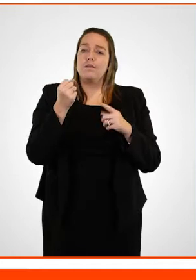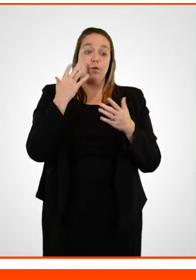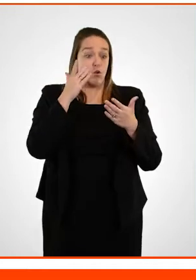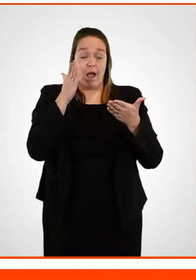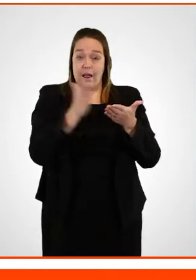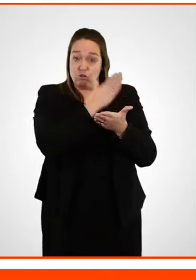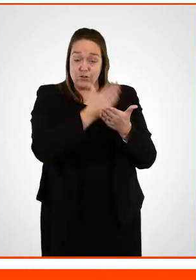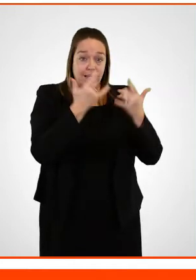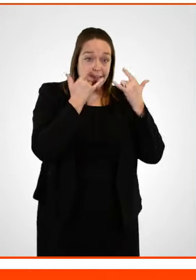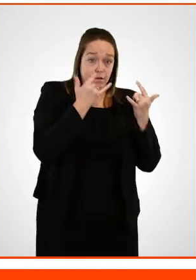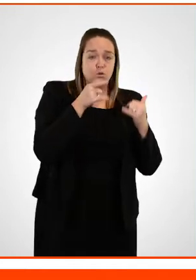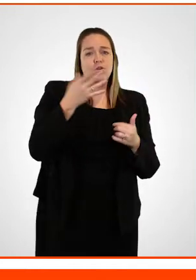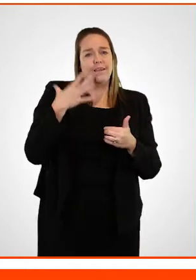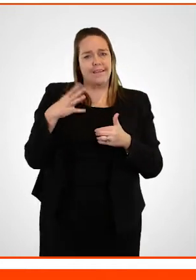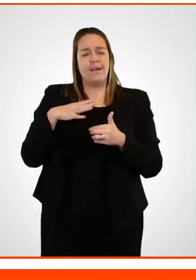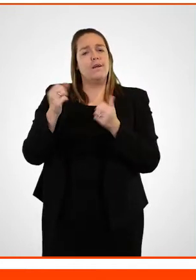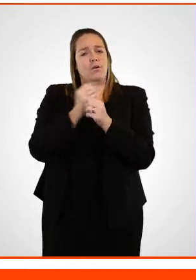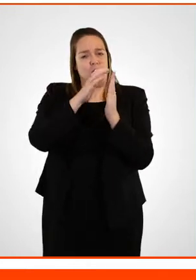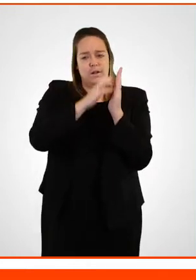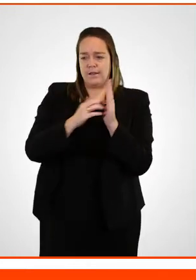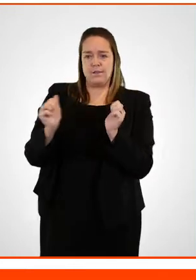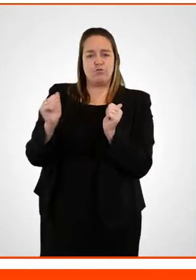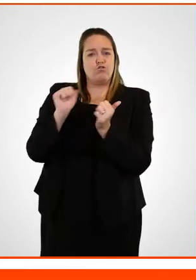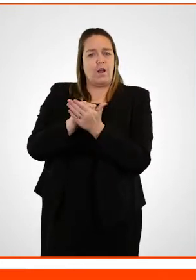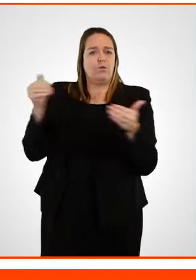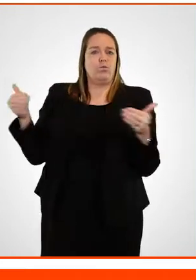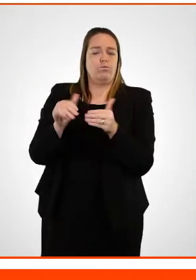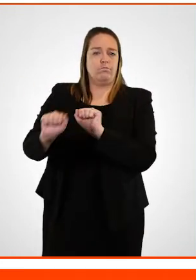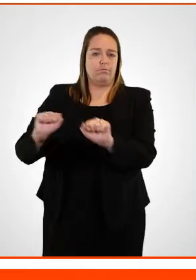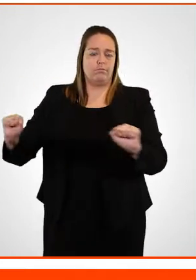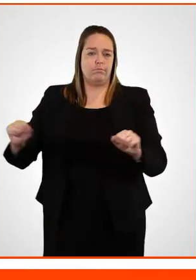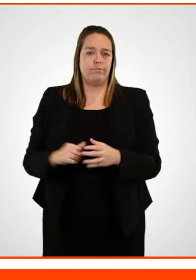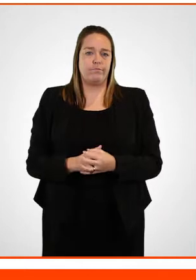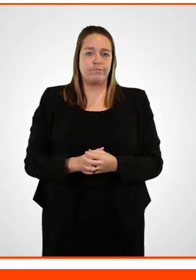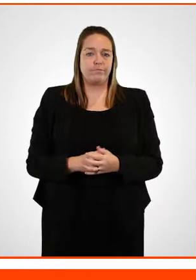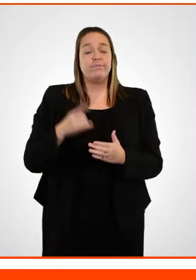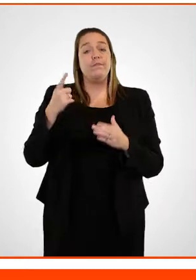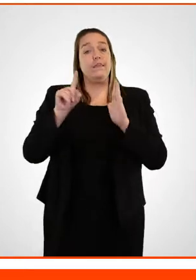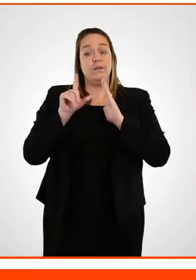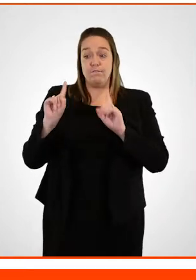so that you know where the student is at. Time the student on their first reading of the passage,